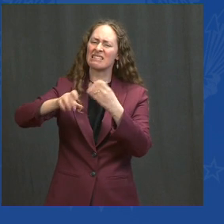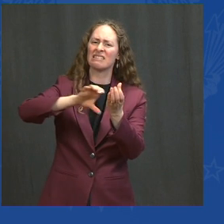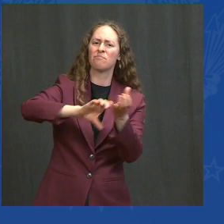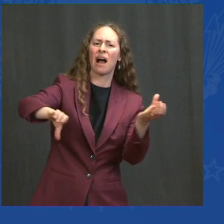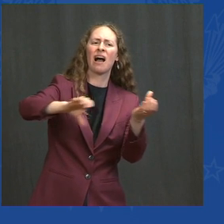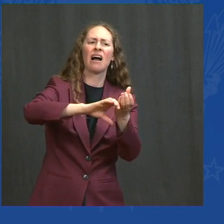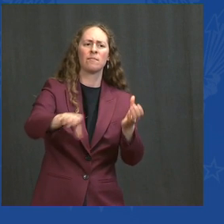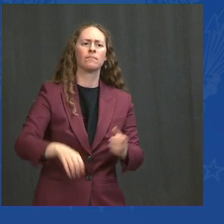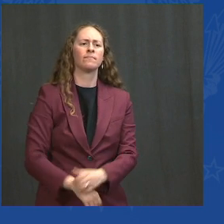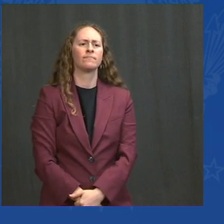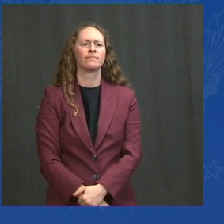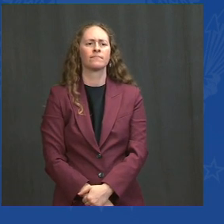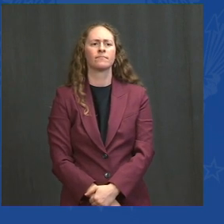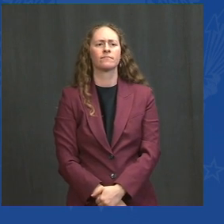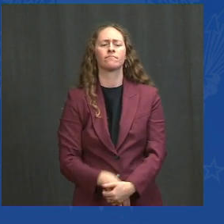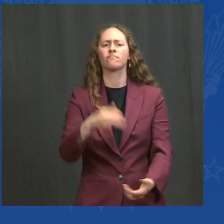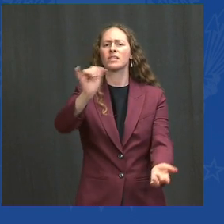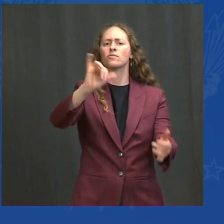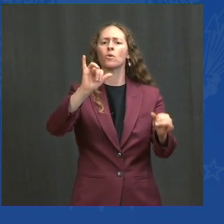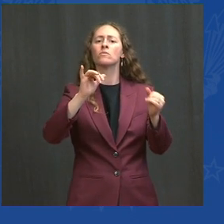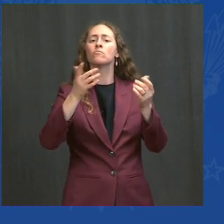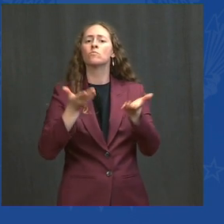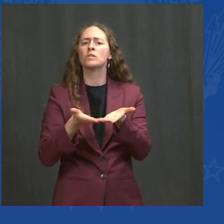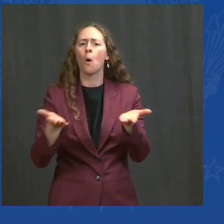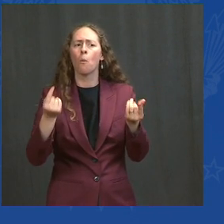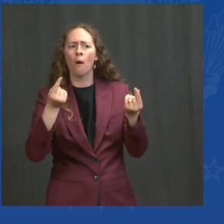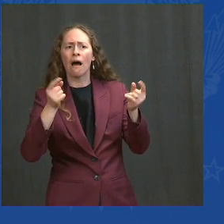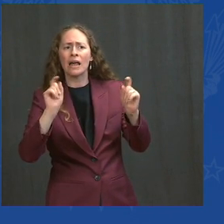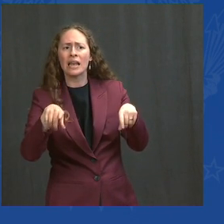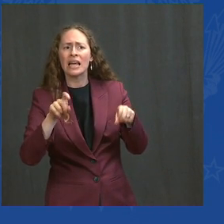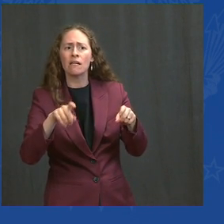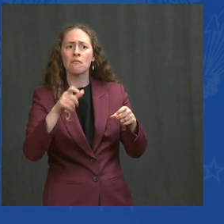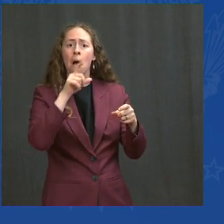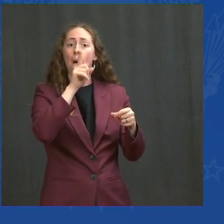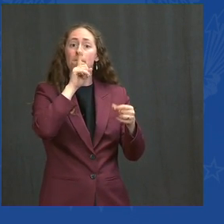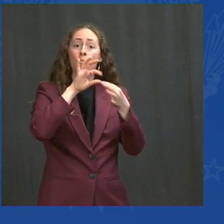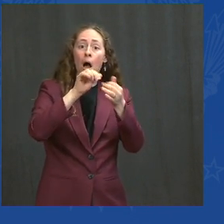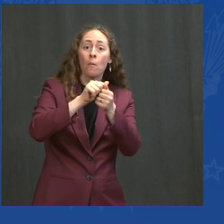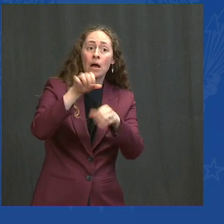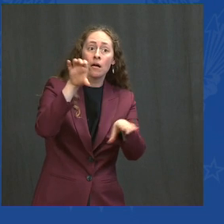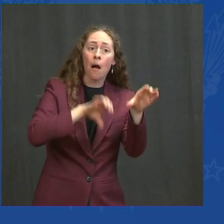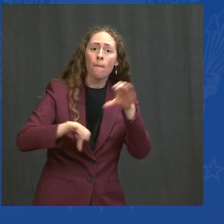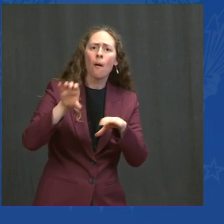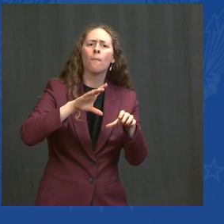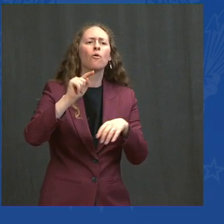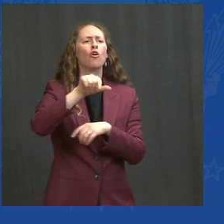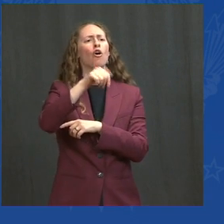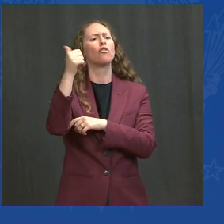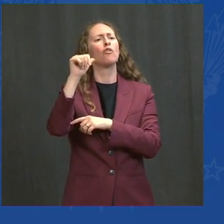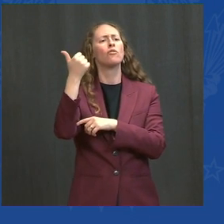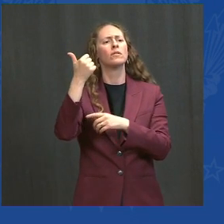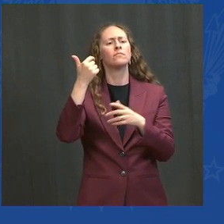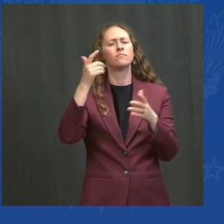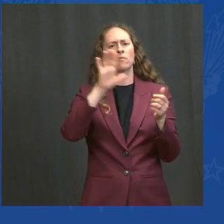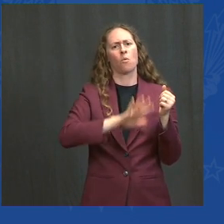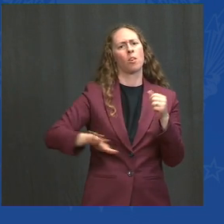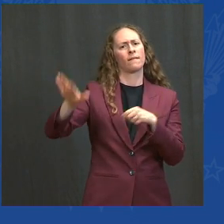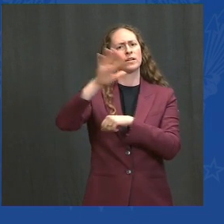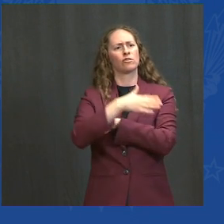to help address the forever chemicals not just here, but all across America. Unfortunately, Wisconsin is not unique in this problem.